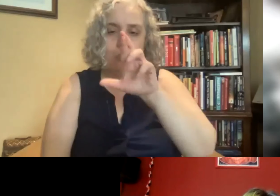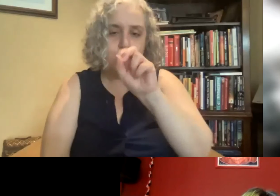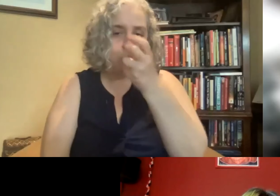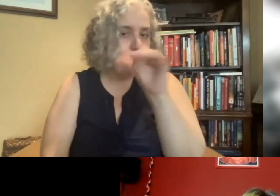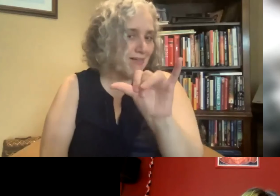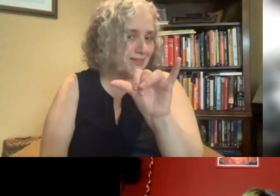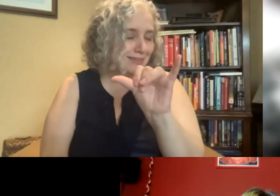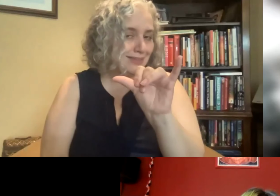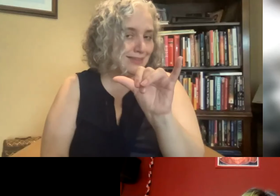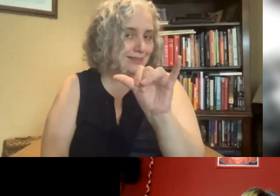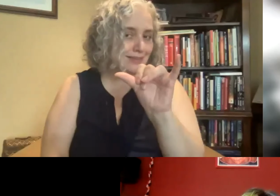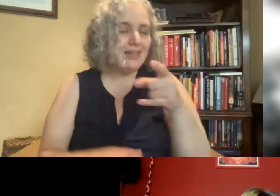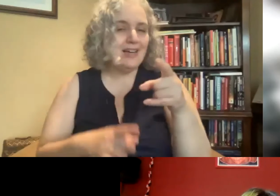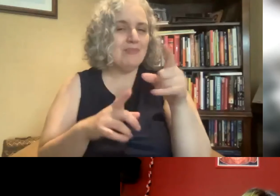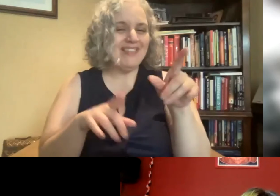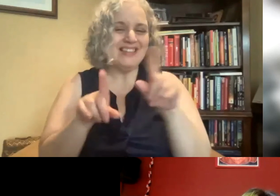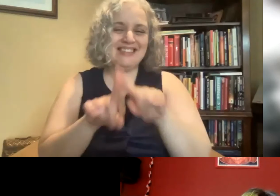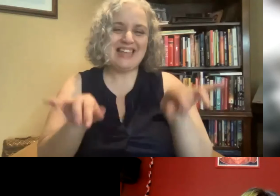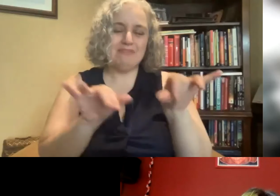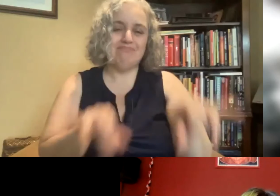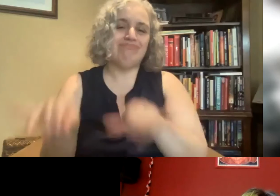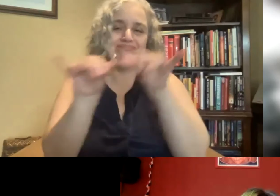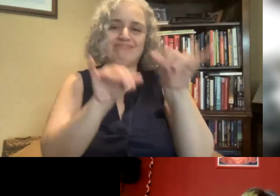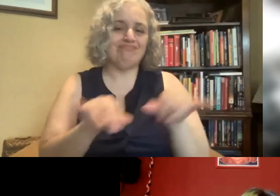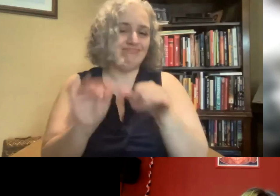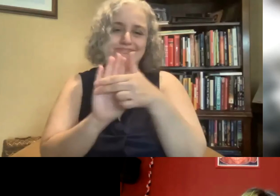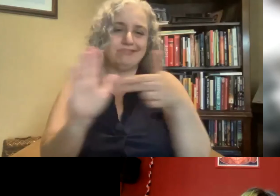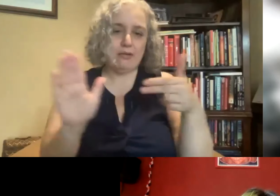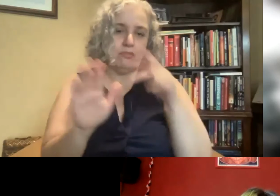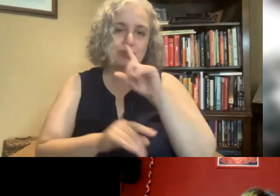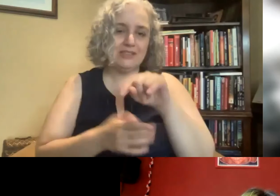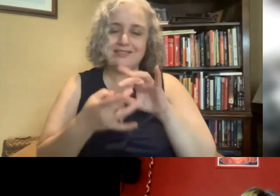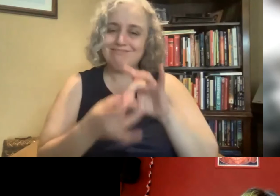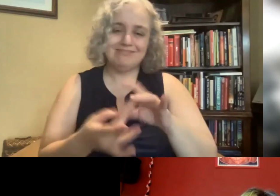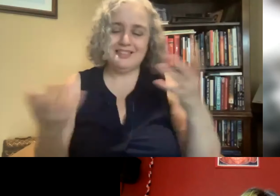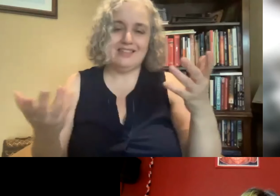purely stereotypical or not very relevant assumptions